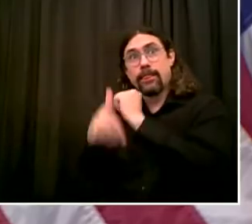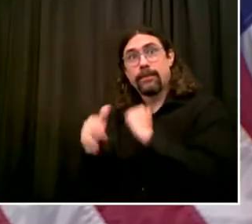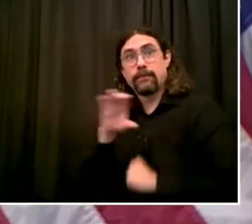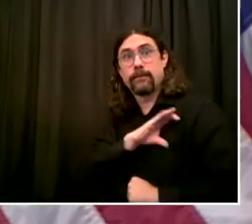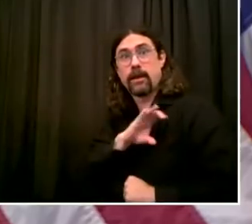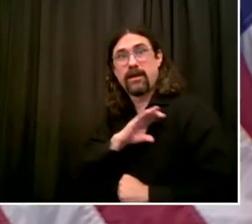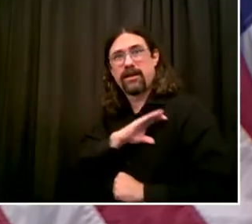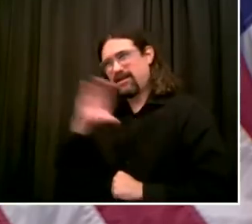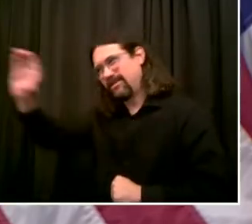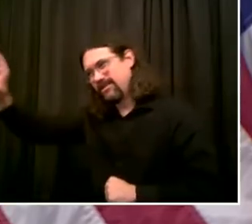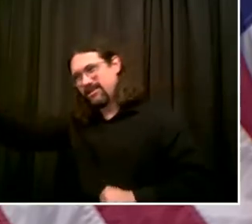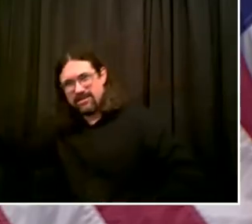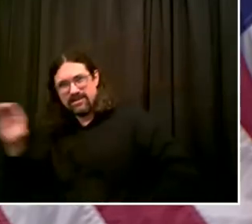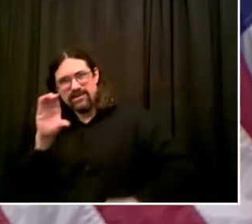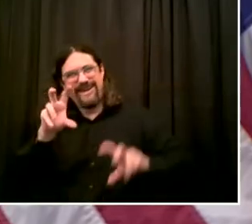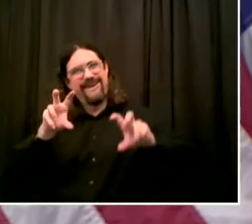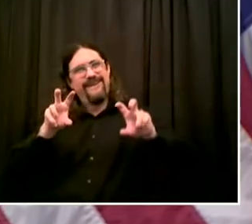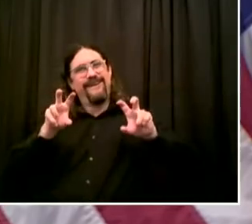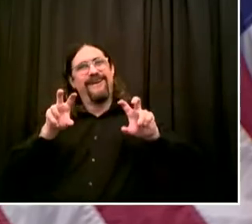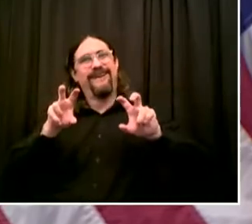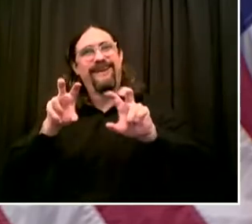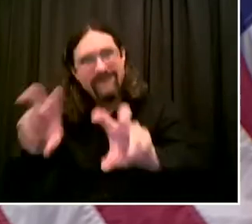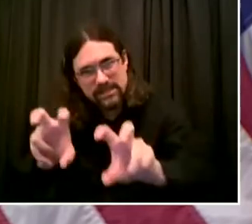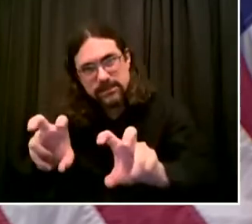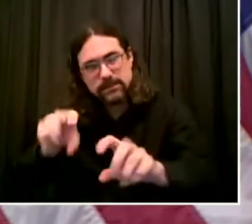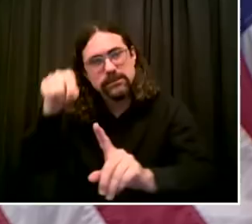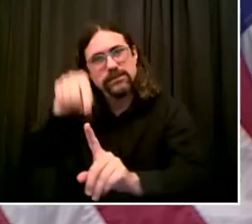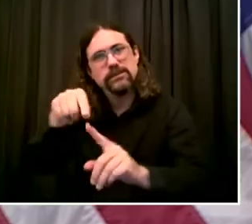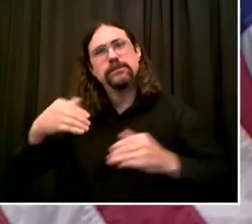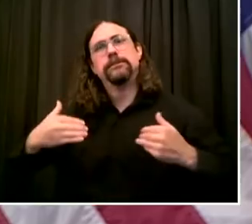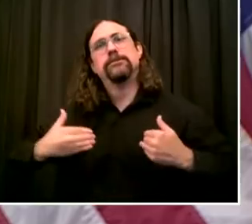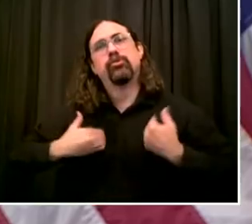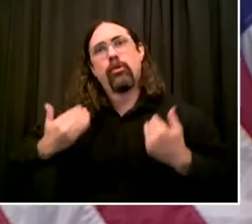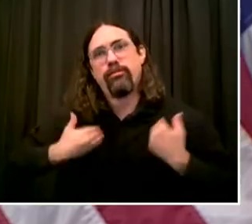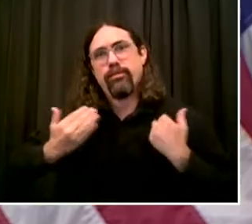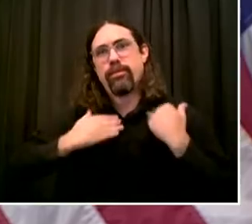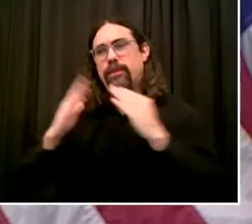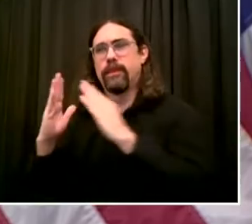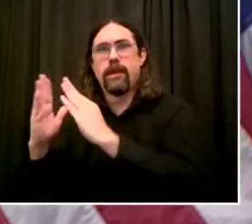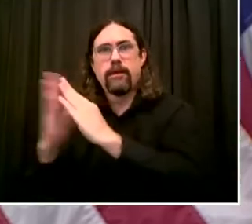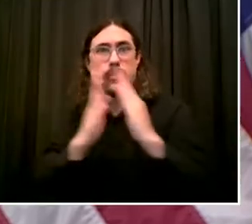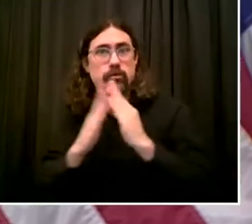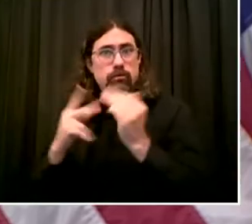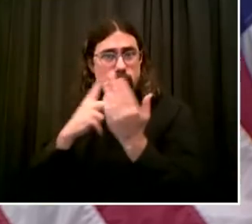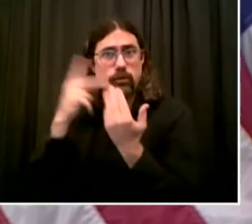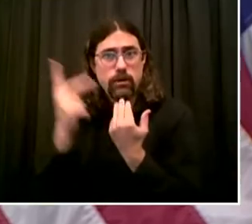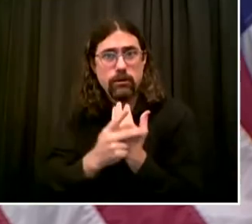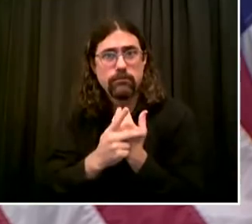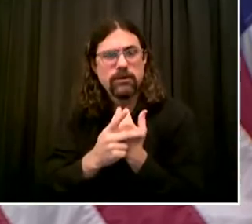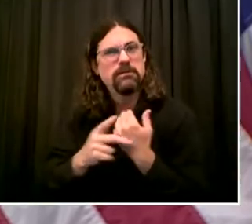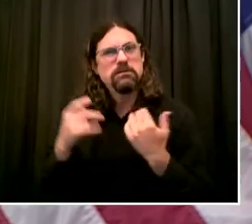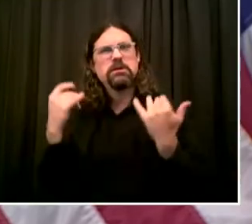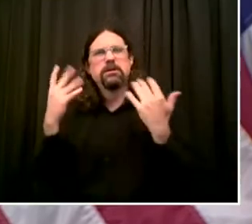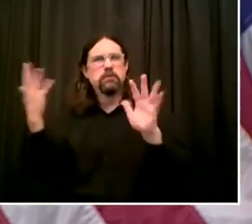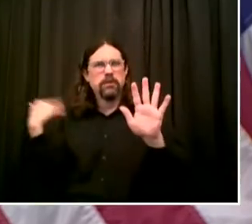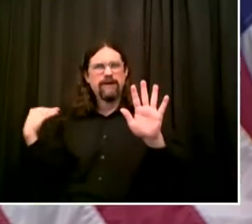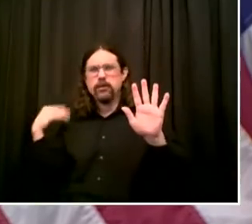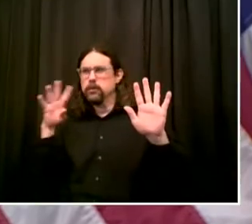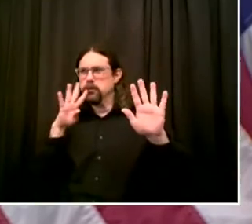A LOT OF THESE DUNERLYING ISSUES THAT WE KNOW ARE THE CAUSE OF SO MANY PROBLEMS IN